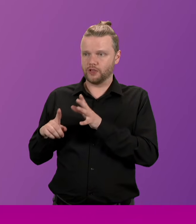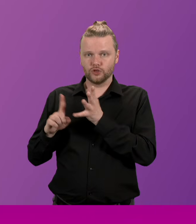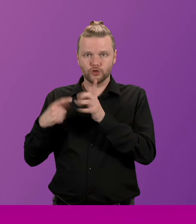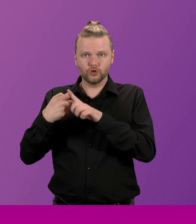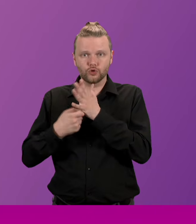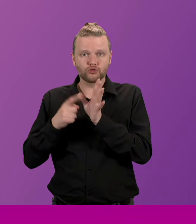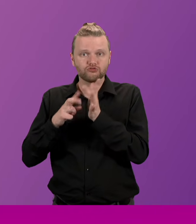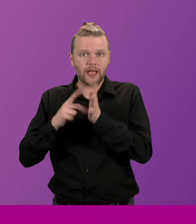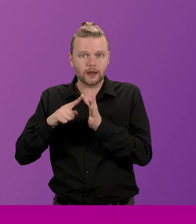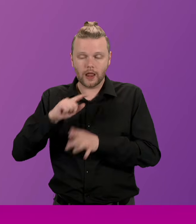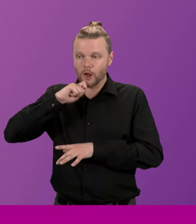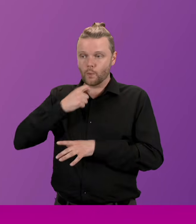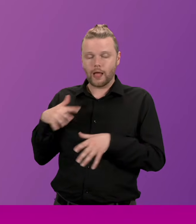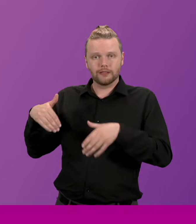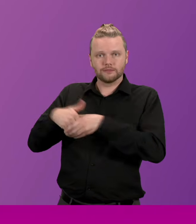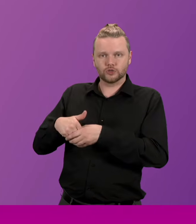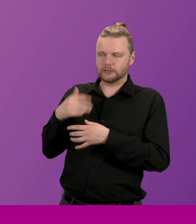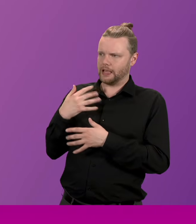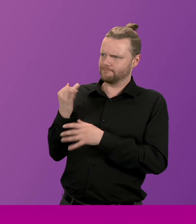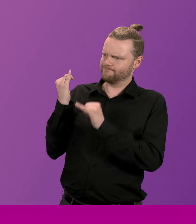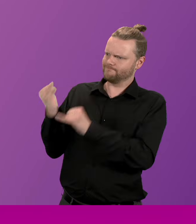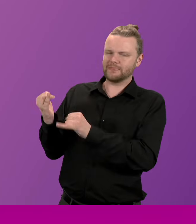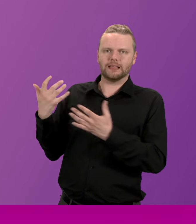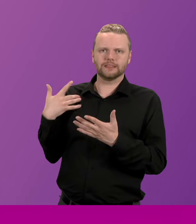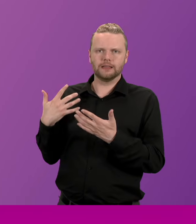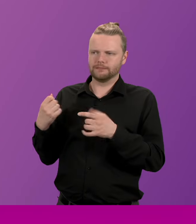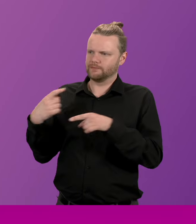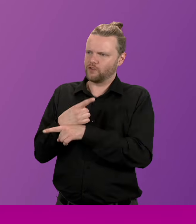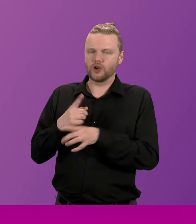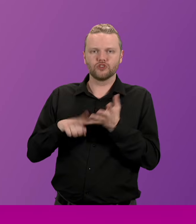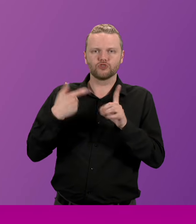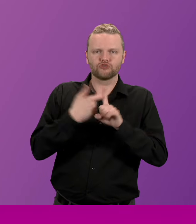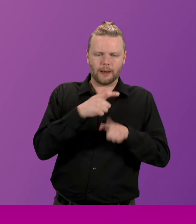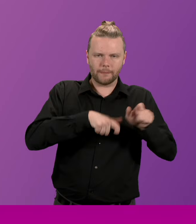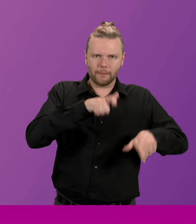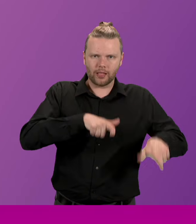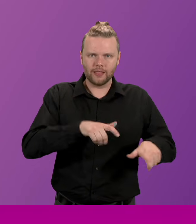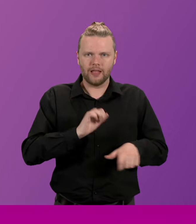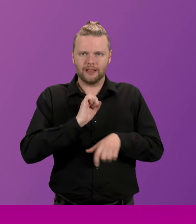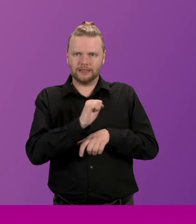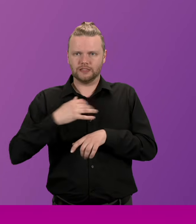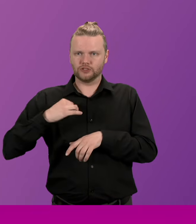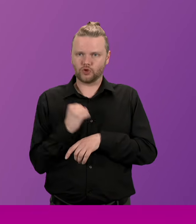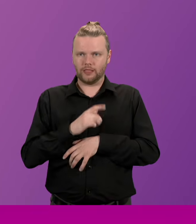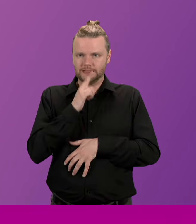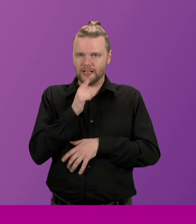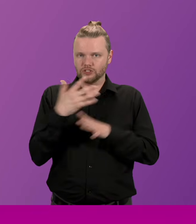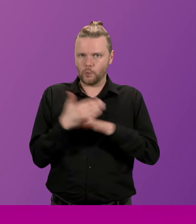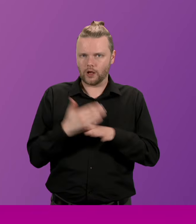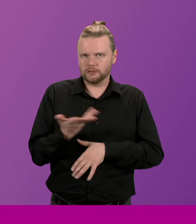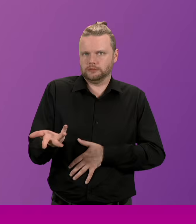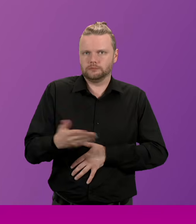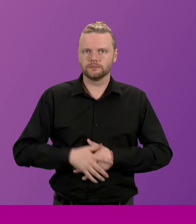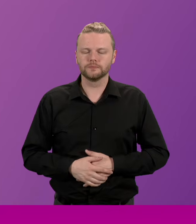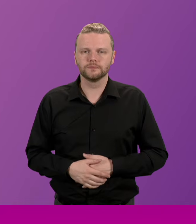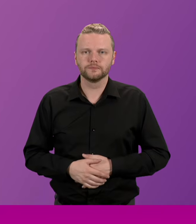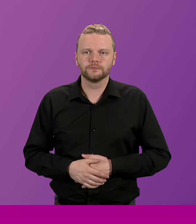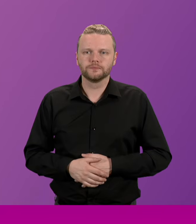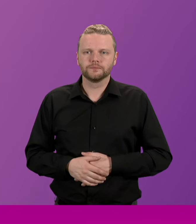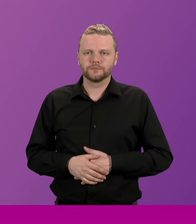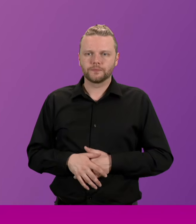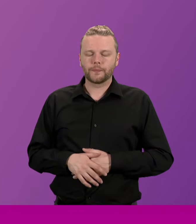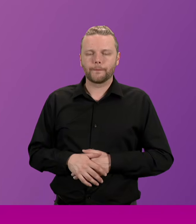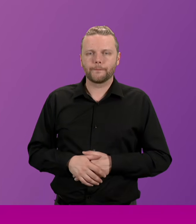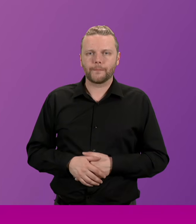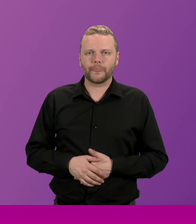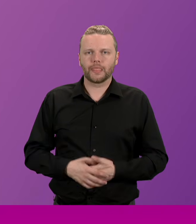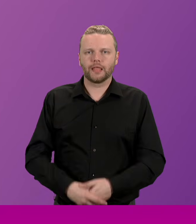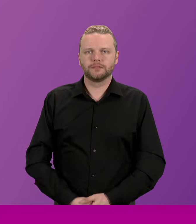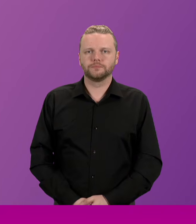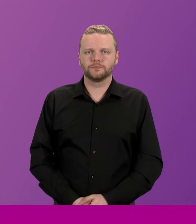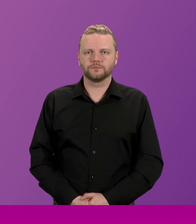will he join me in condemning this betrayal of the Ukrainian people and Scotland’s energy workers?